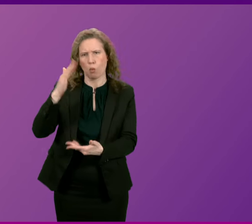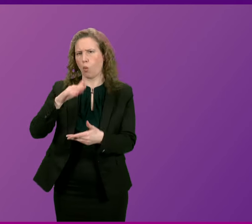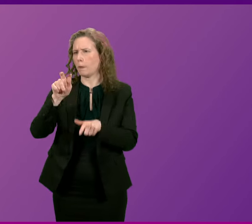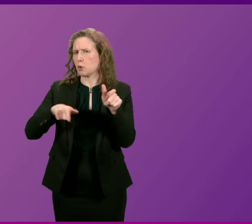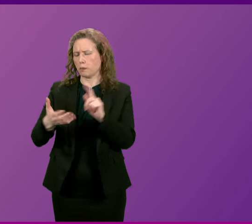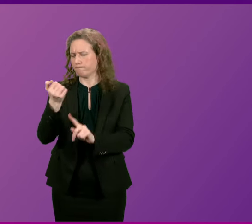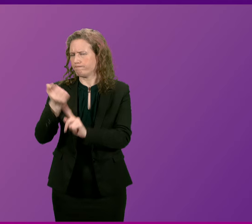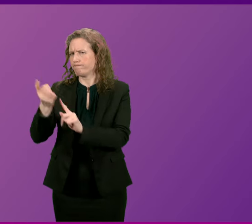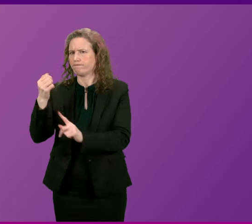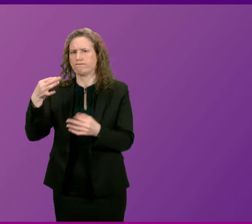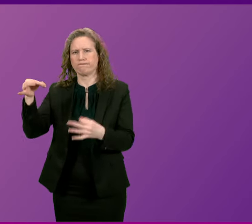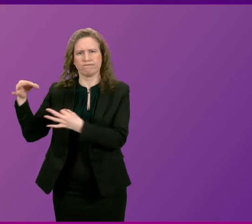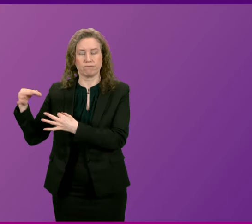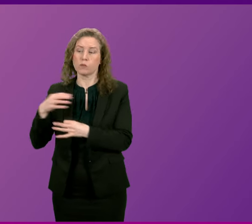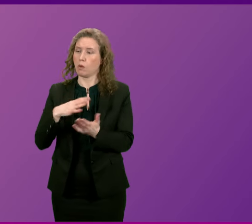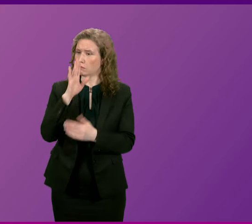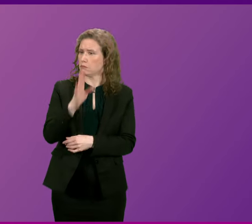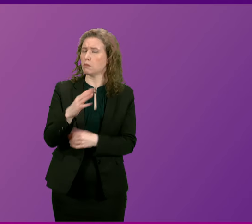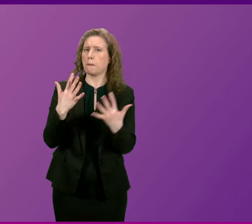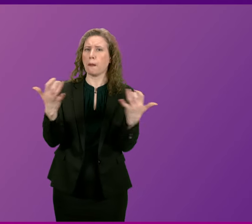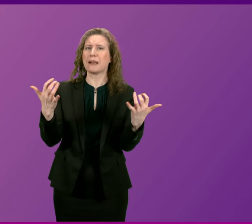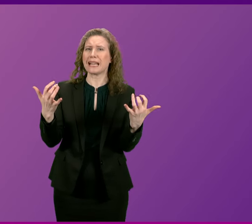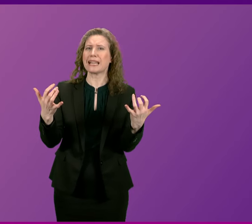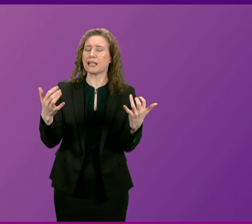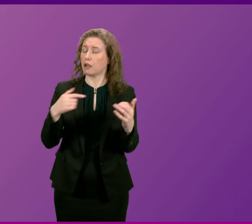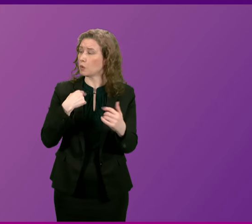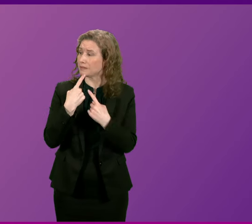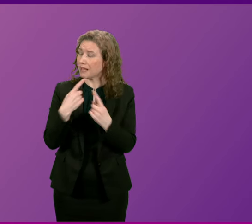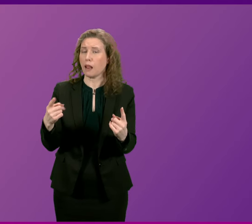I will be straight with the public of Scotland. I will tell them the way it